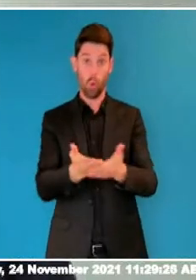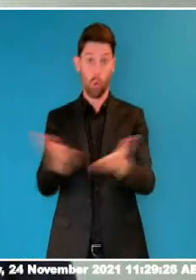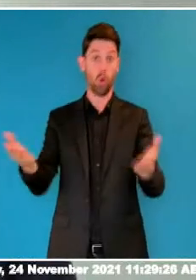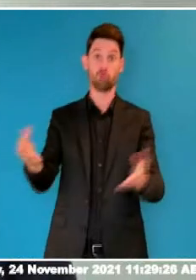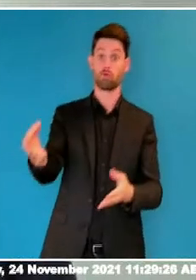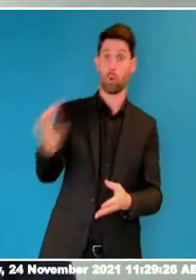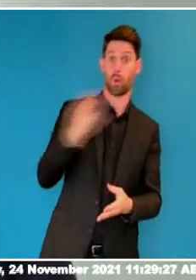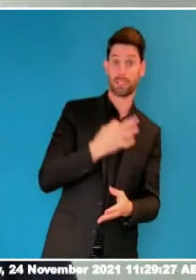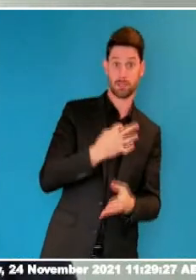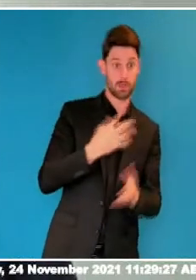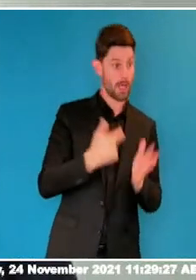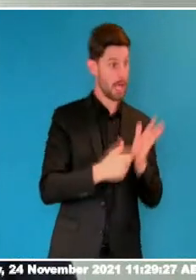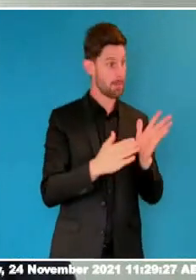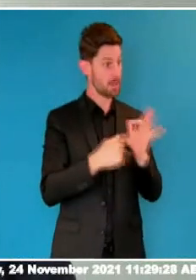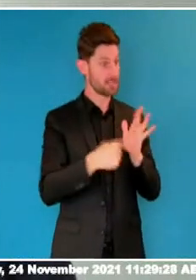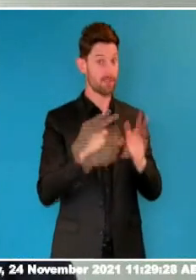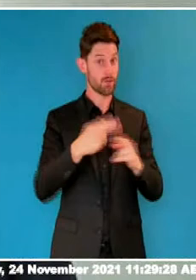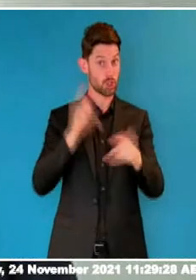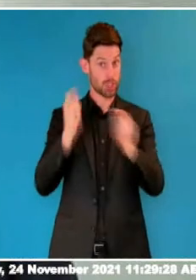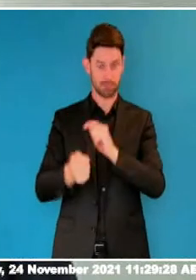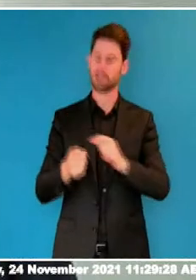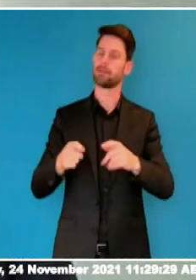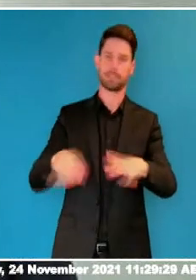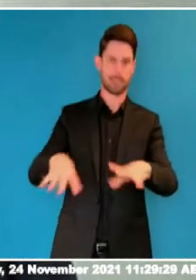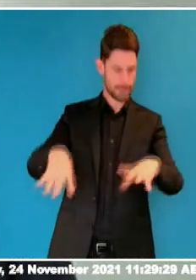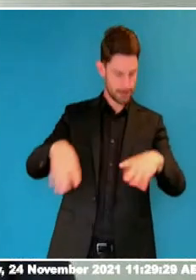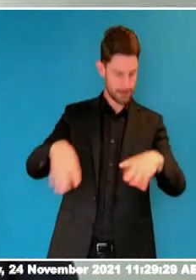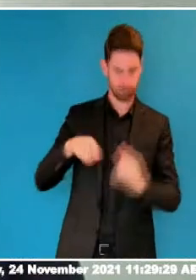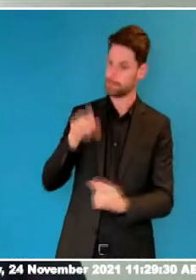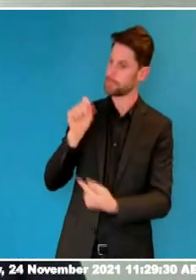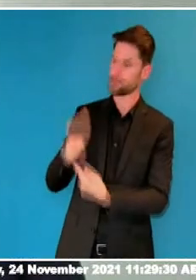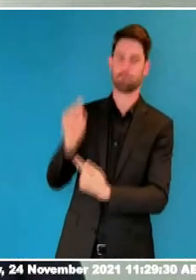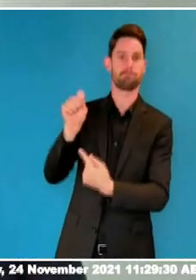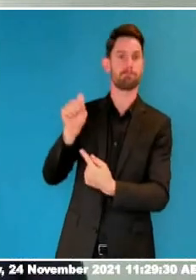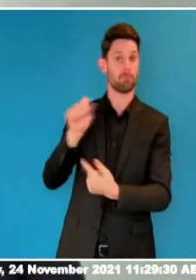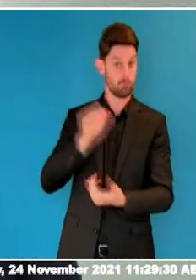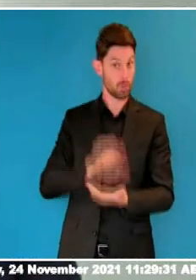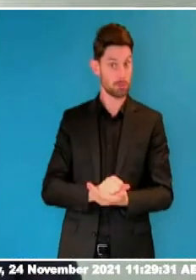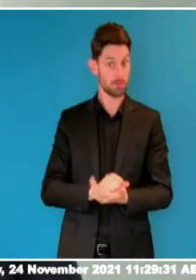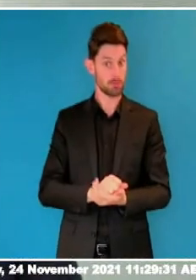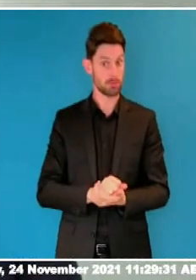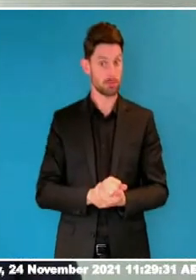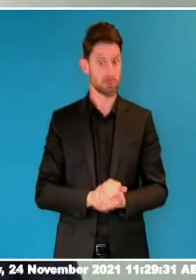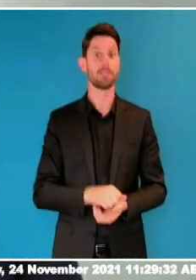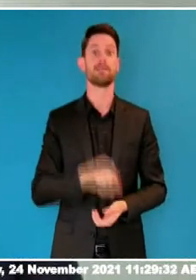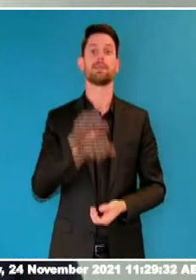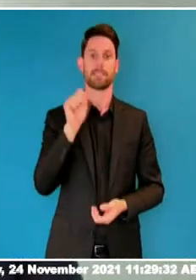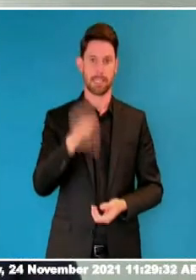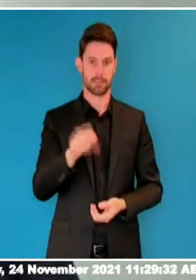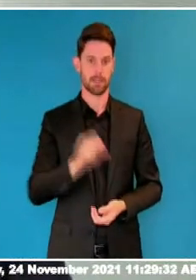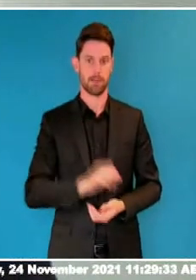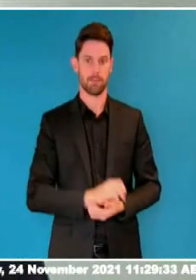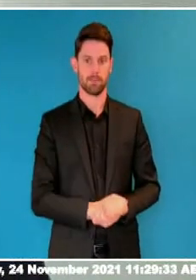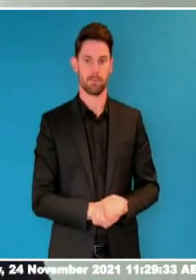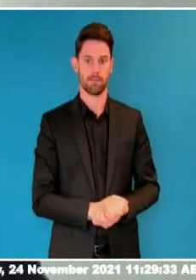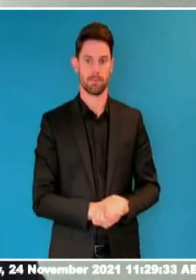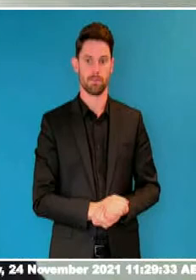of RMIT were accepted by RMIT, and those adjustments were made? That's correct. Thank you, Ms Marshall.